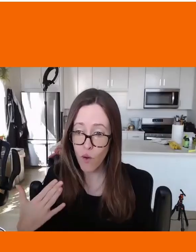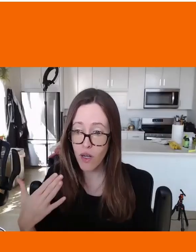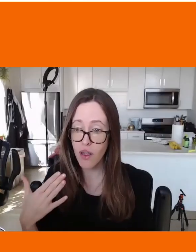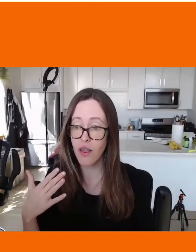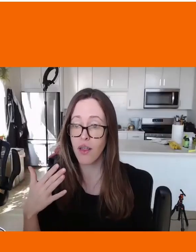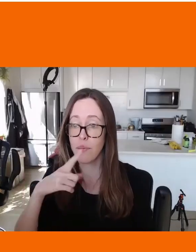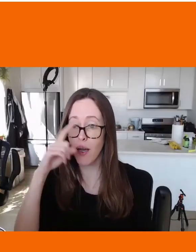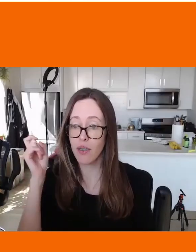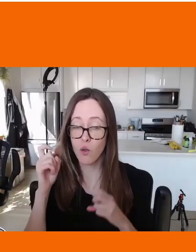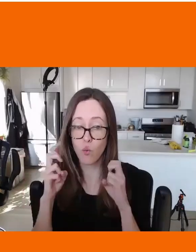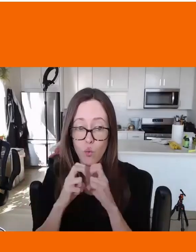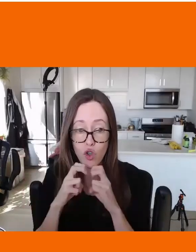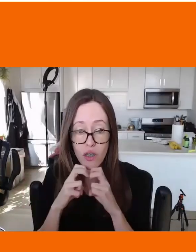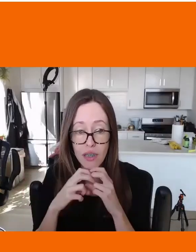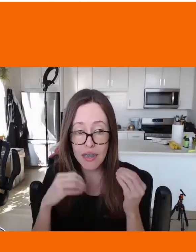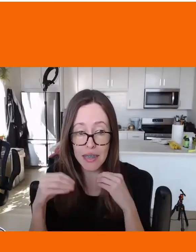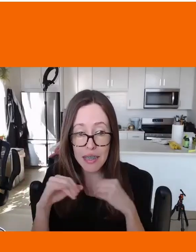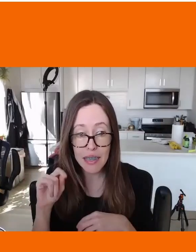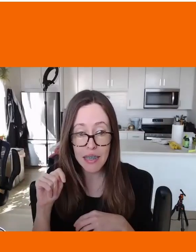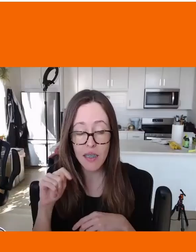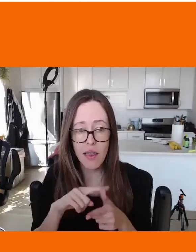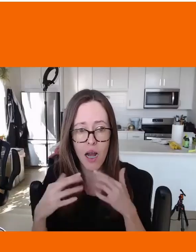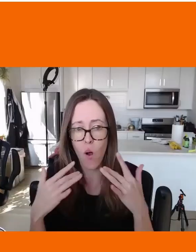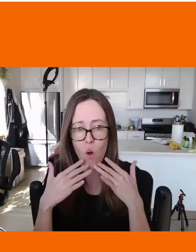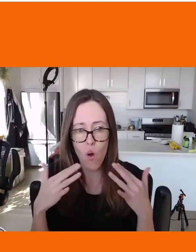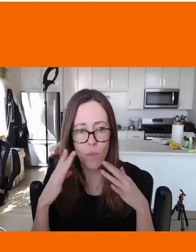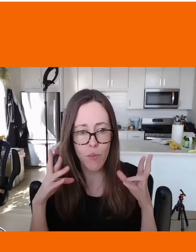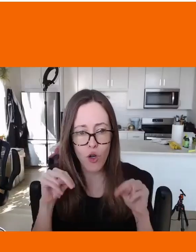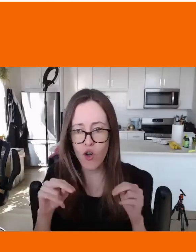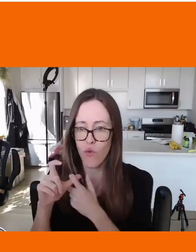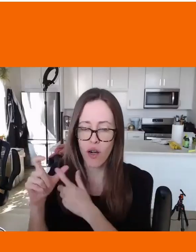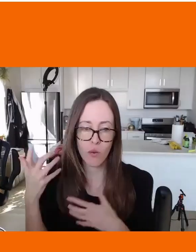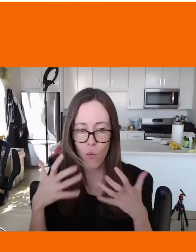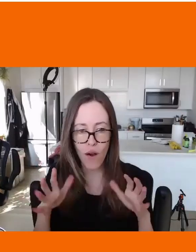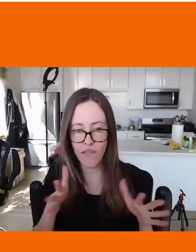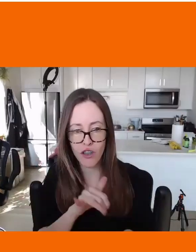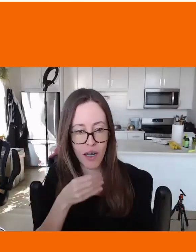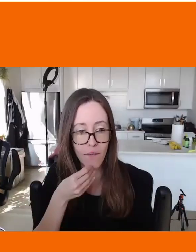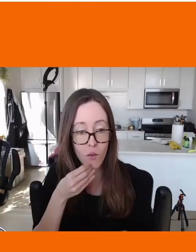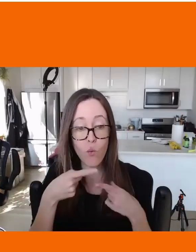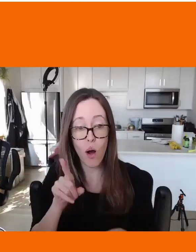And it works very well because squirrels and other mammals will eat it and then taste spicy, taste like it's burning,